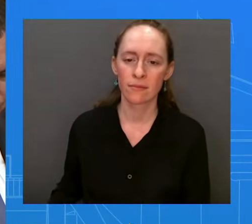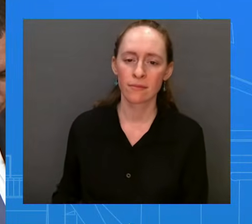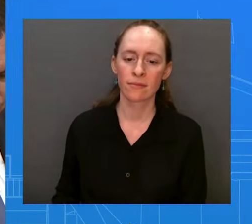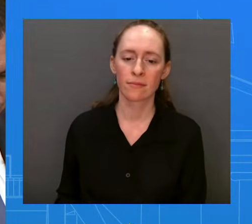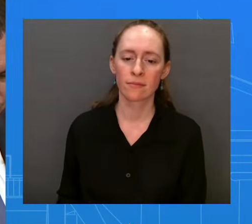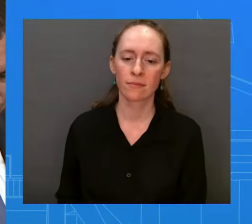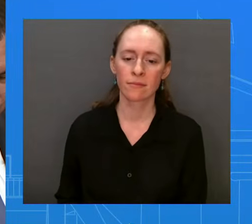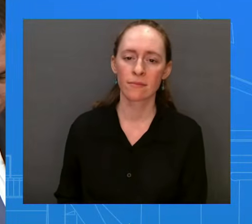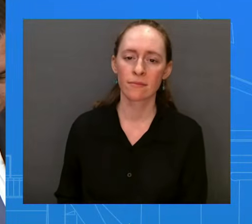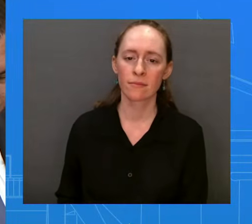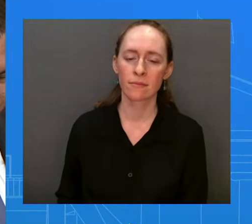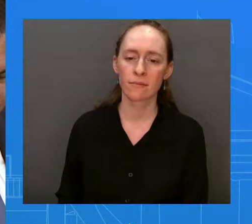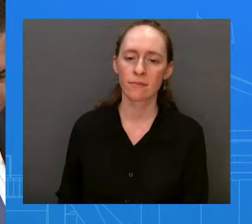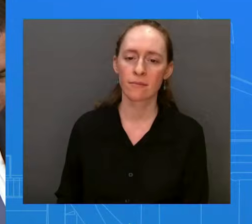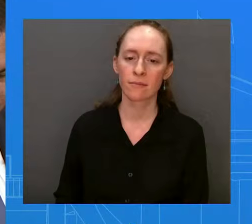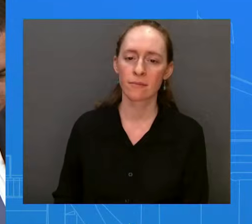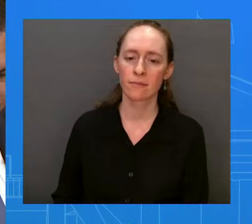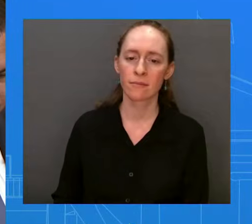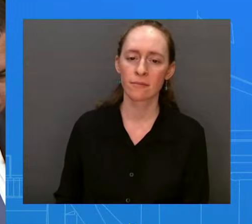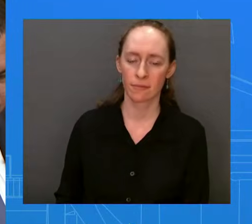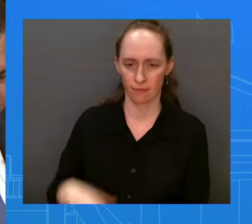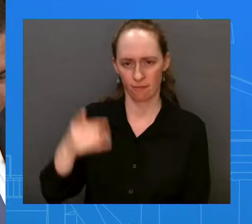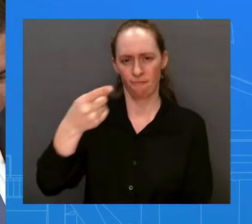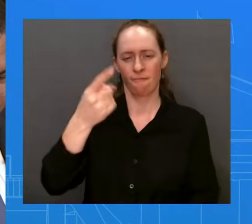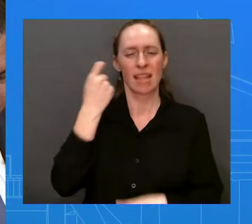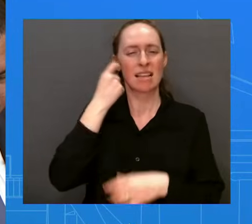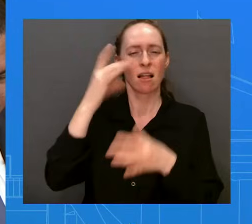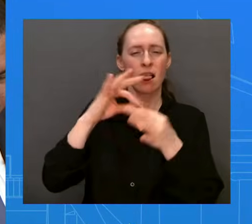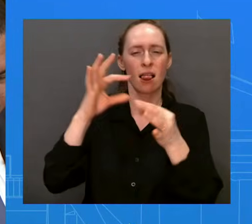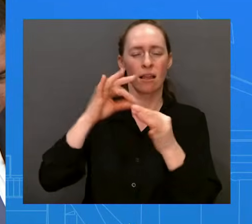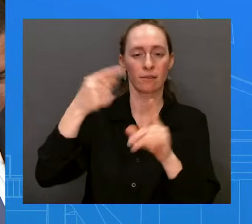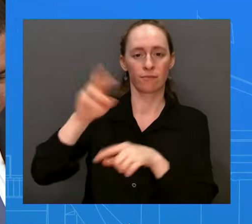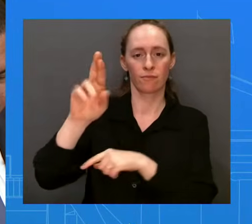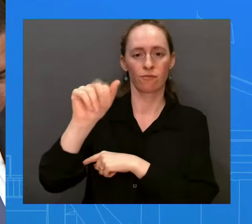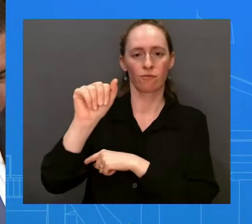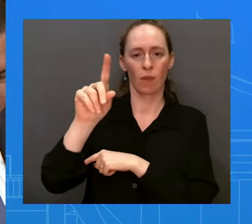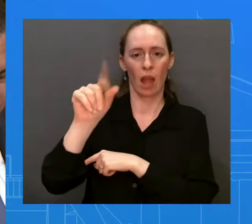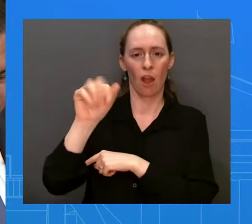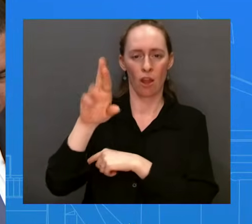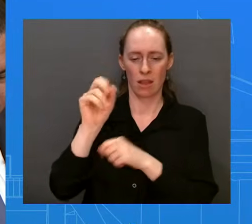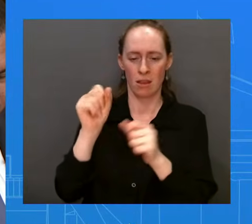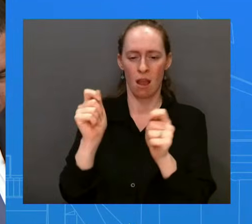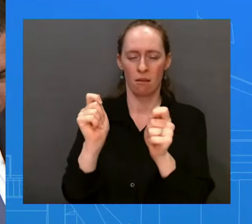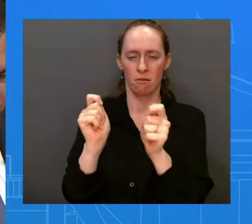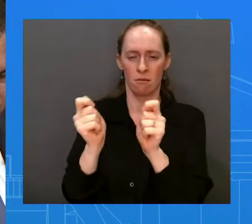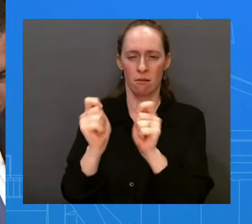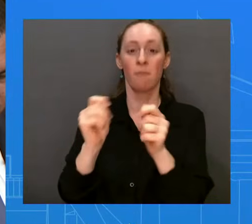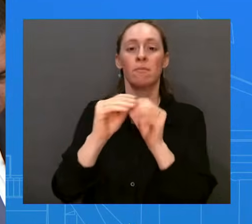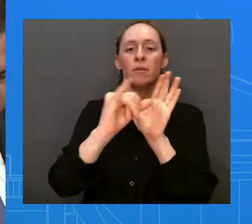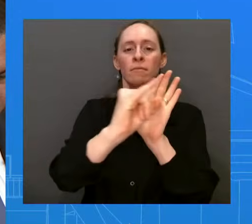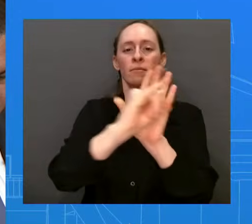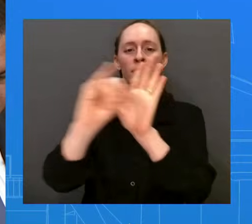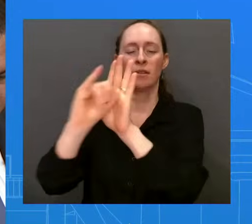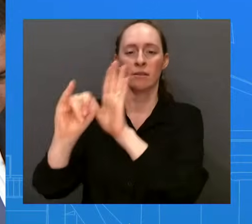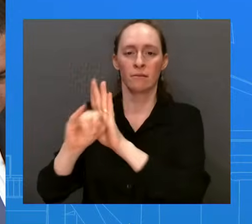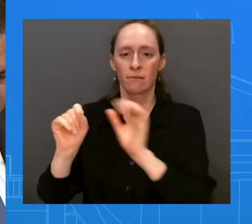for the Pentagon presenting to the President, the President signing off on military action